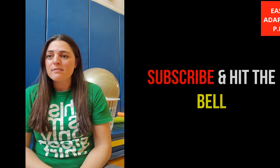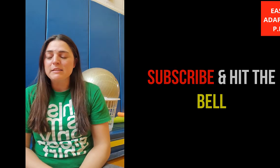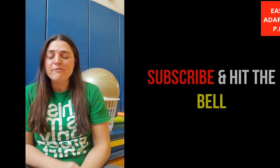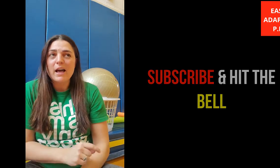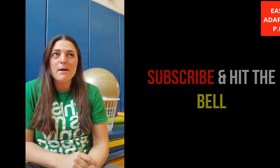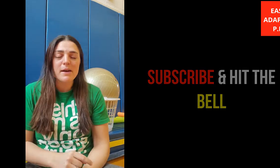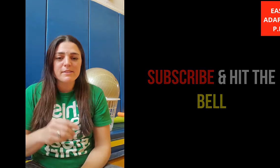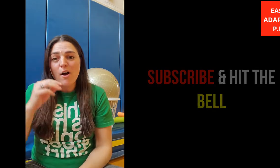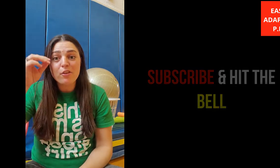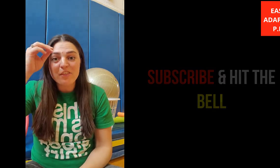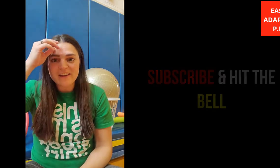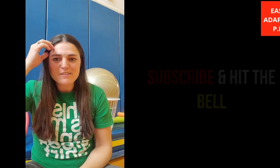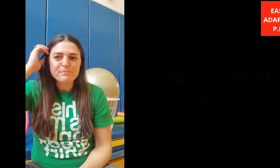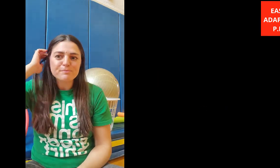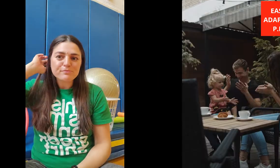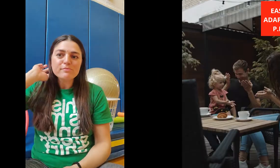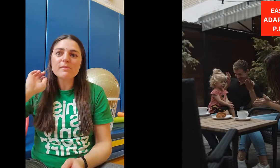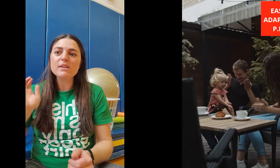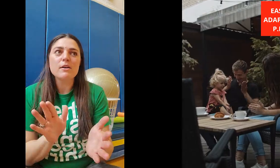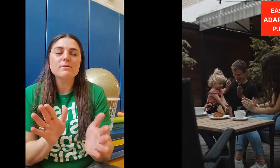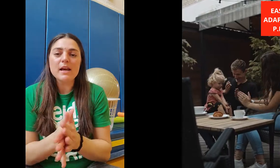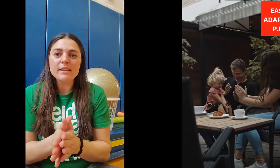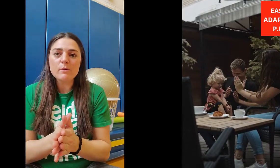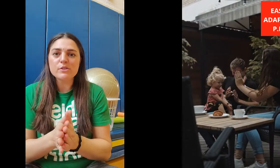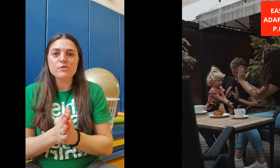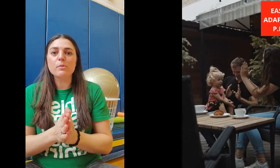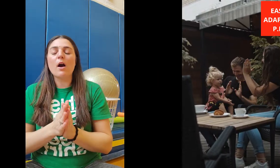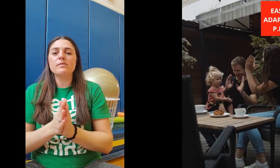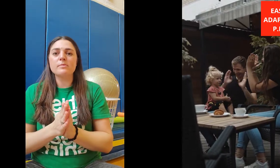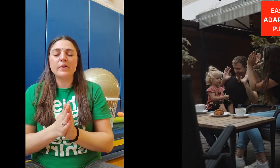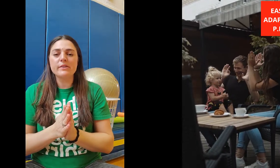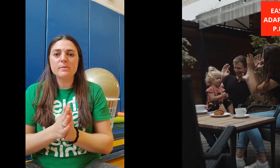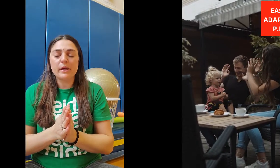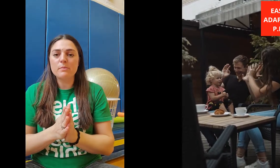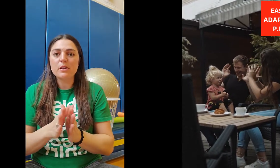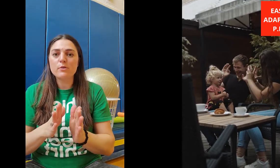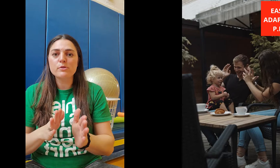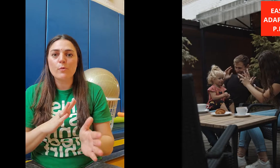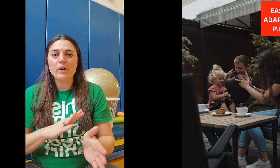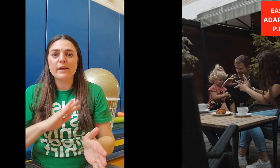leave a comment all the things. Sign Language is super awesome because it can be used for kids